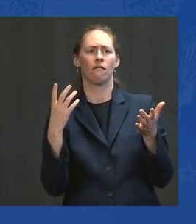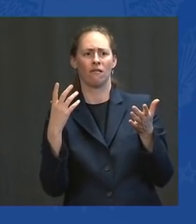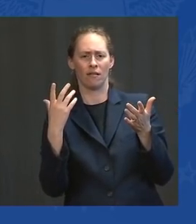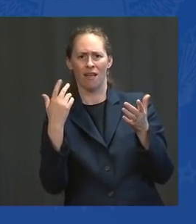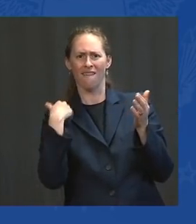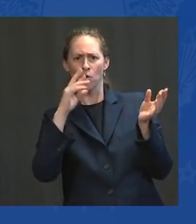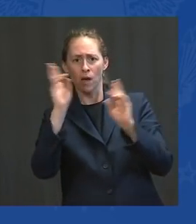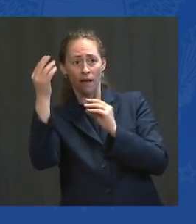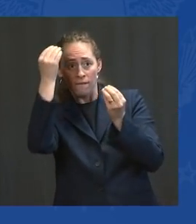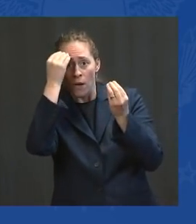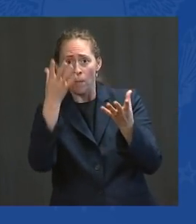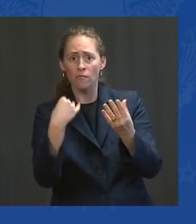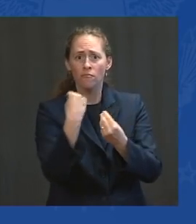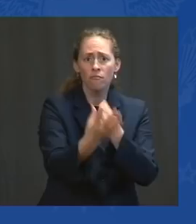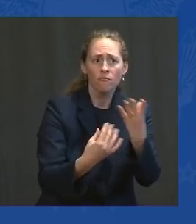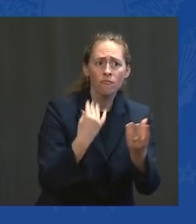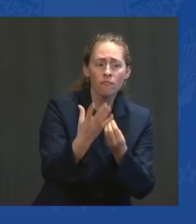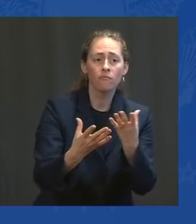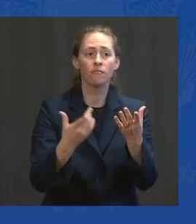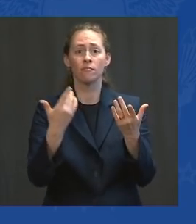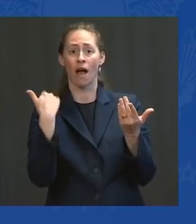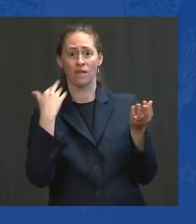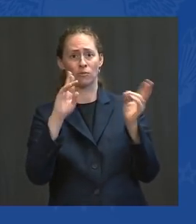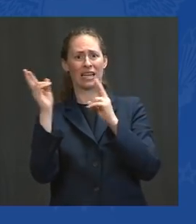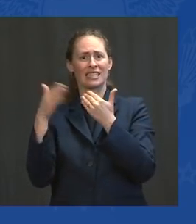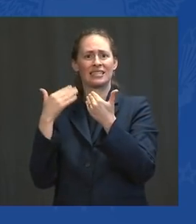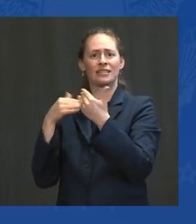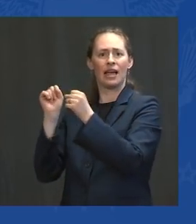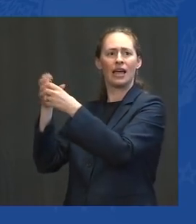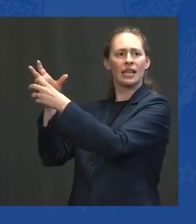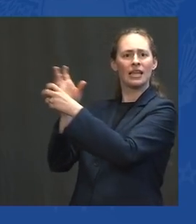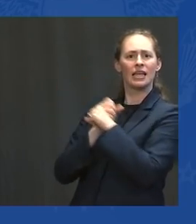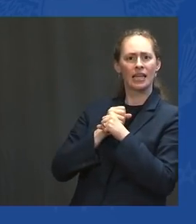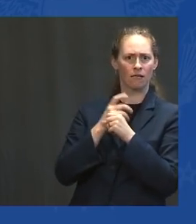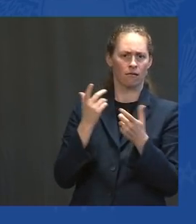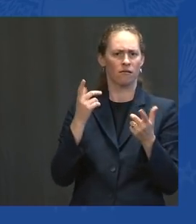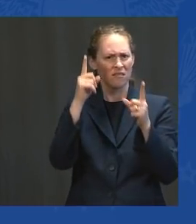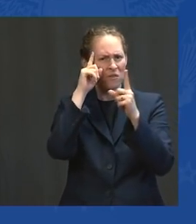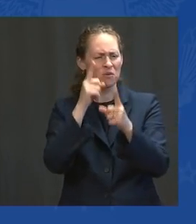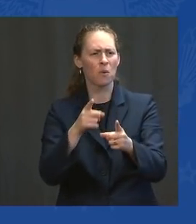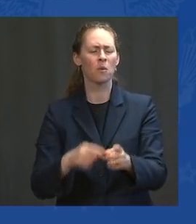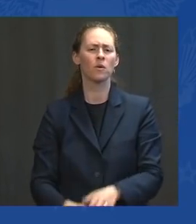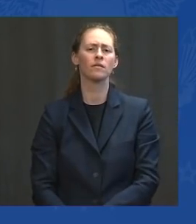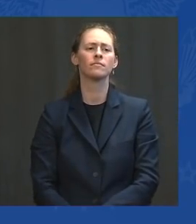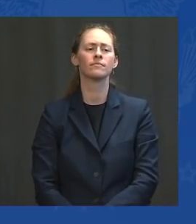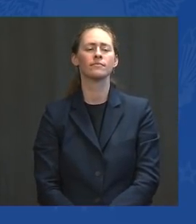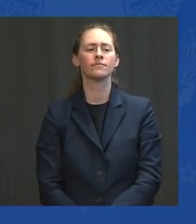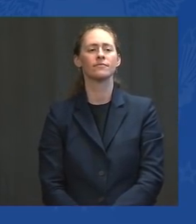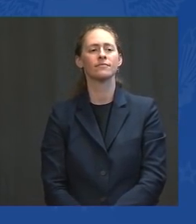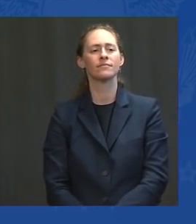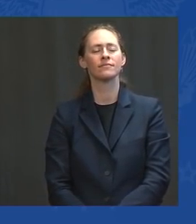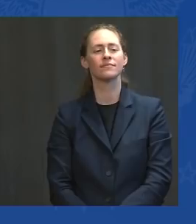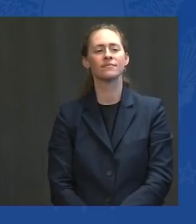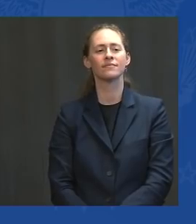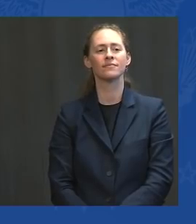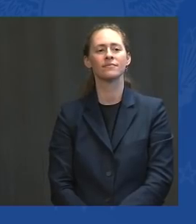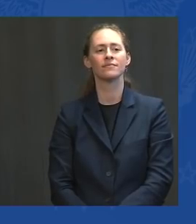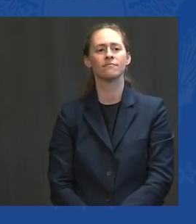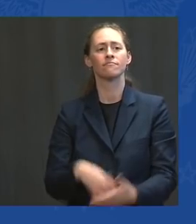and the access to get vaccinated. So, as we shift from these centralized mass -- mass vaccination sites,